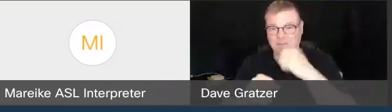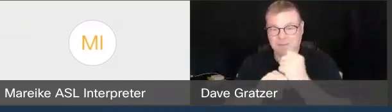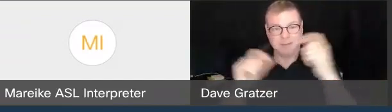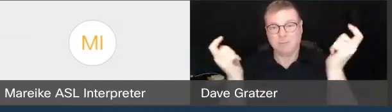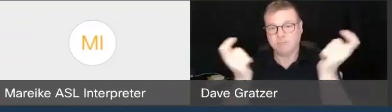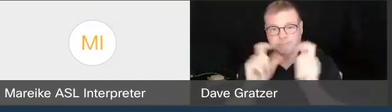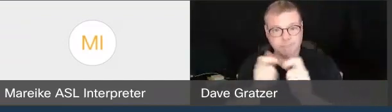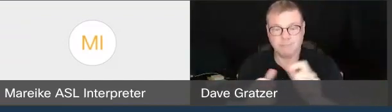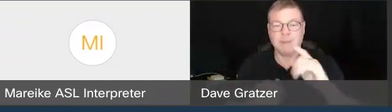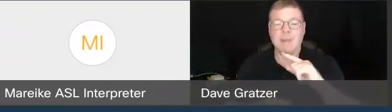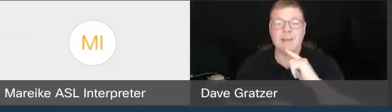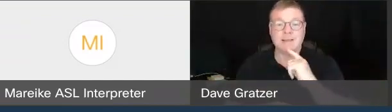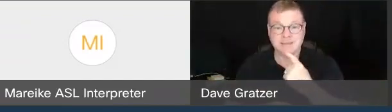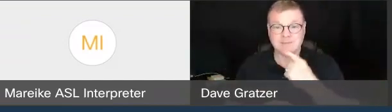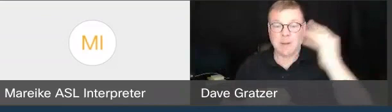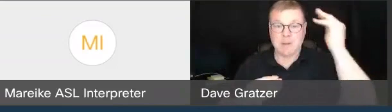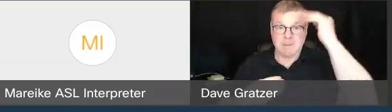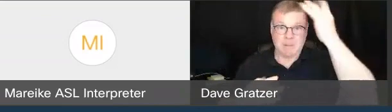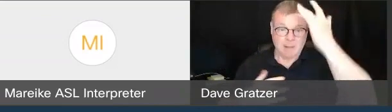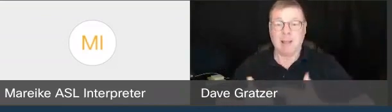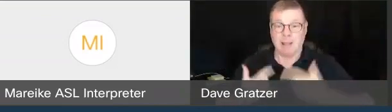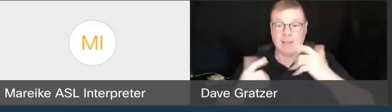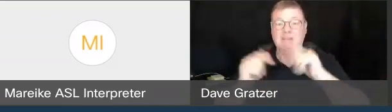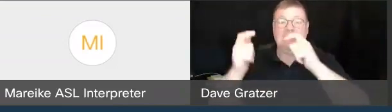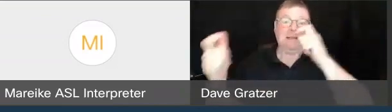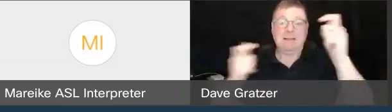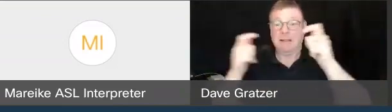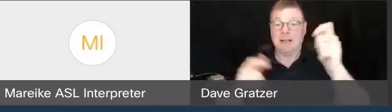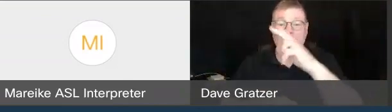with severe mental illness typically resided in large state mental health hospitals, where